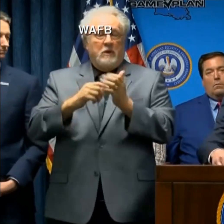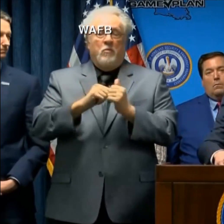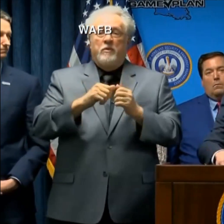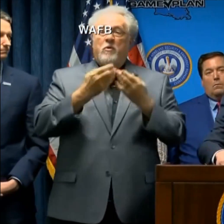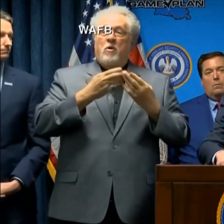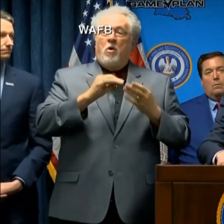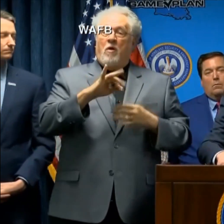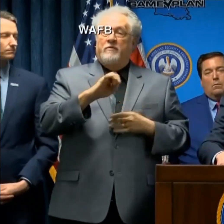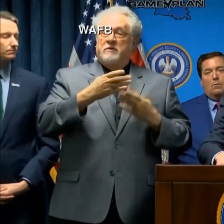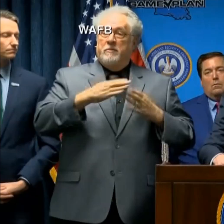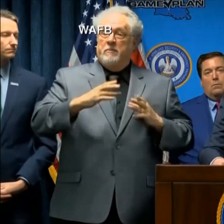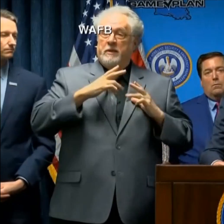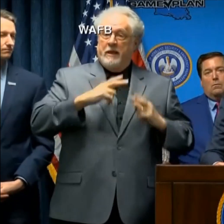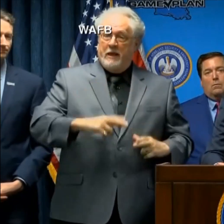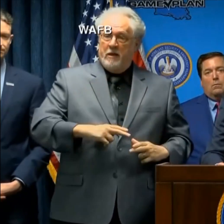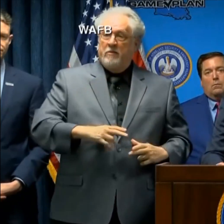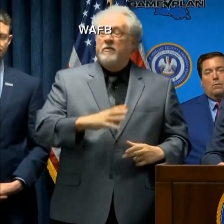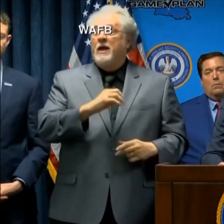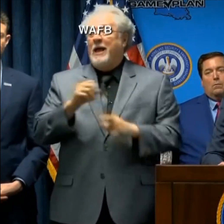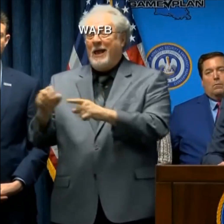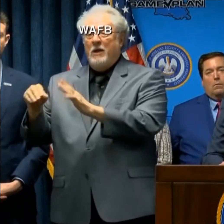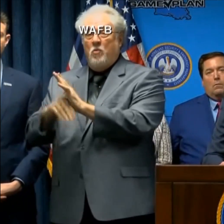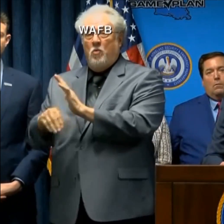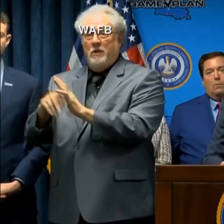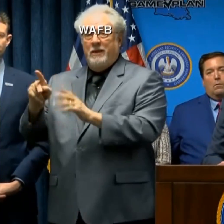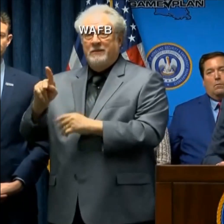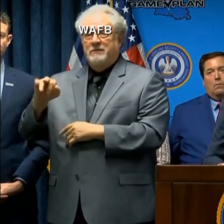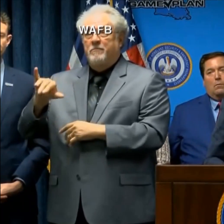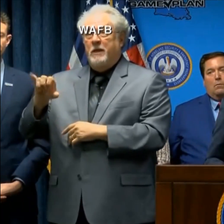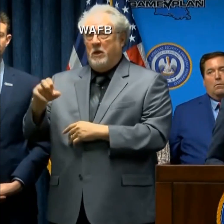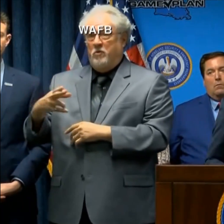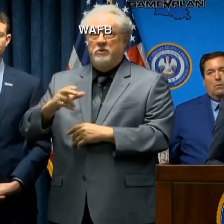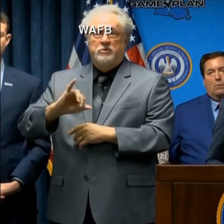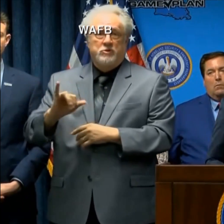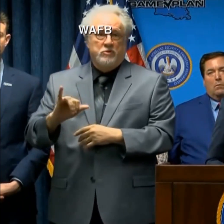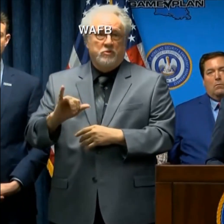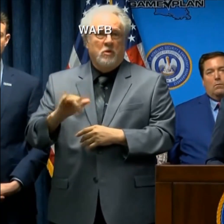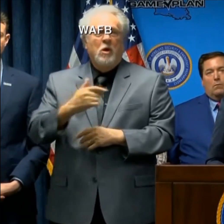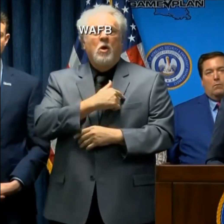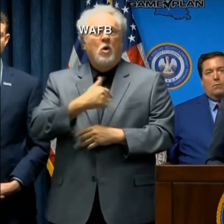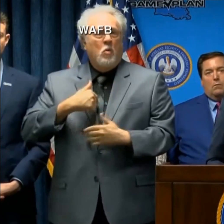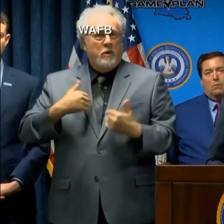officials there in Orleans Parish as well and we also have the nursing home